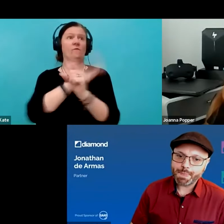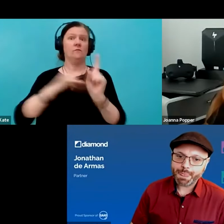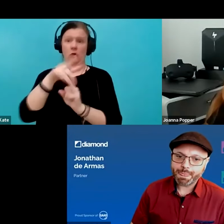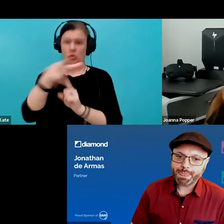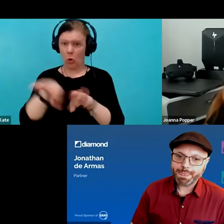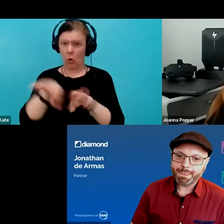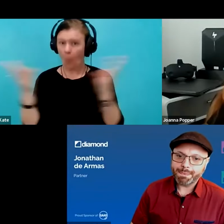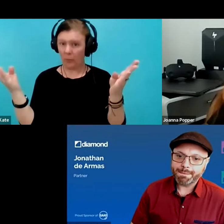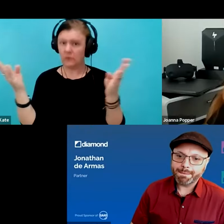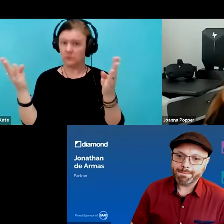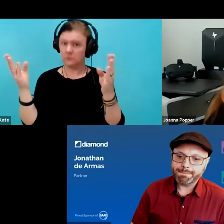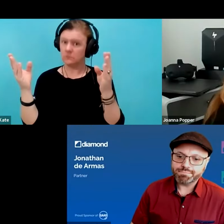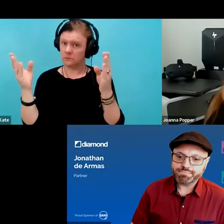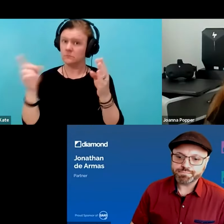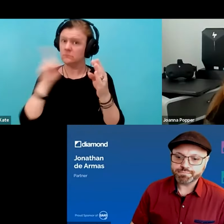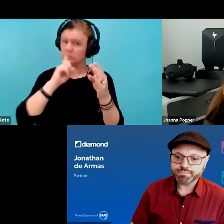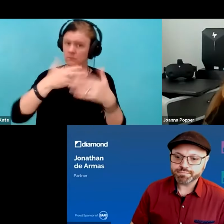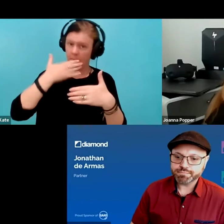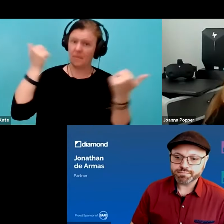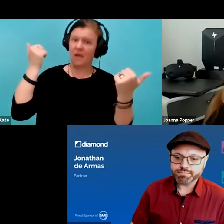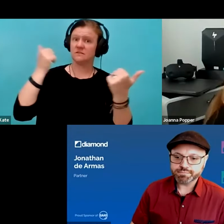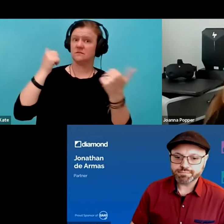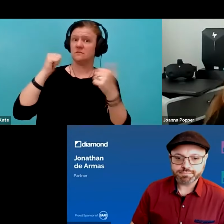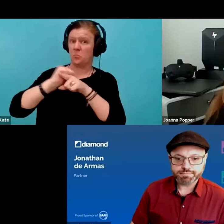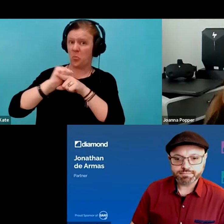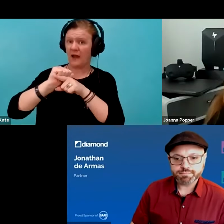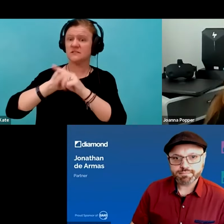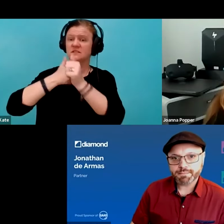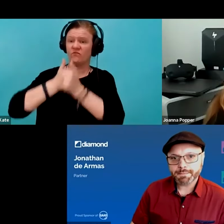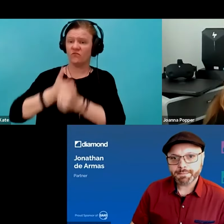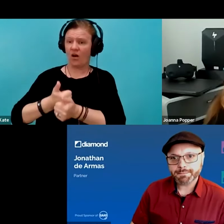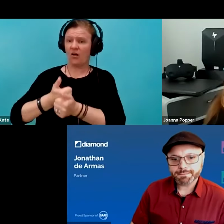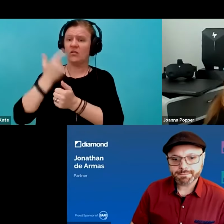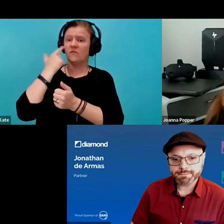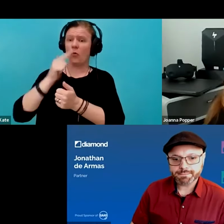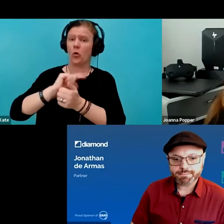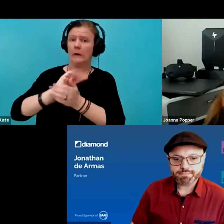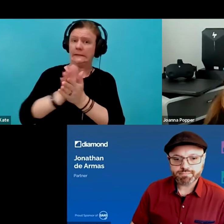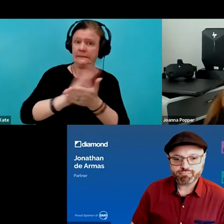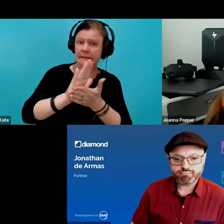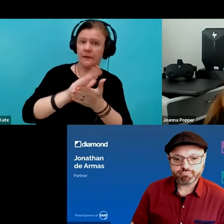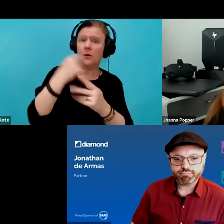found that there are best practices. That can be done for for cleanliness, etc. And also probably some of the